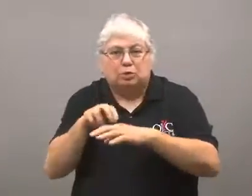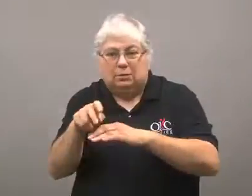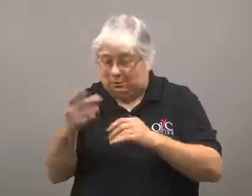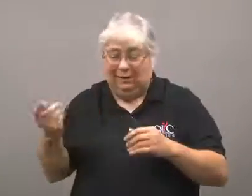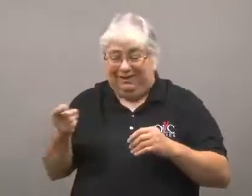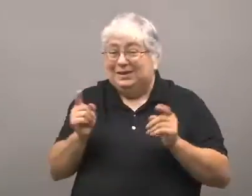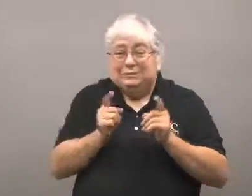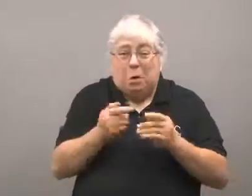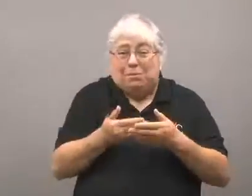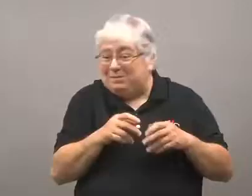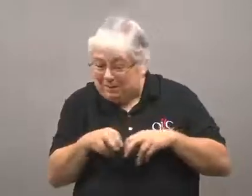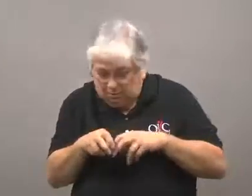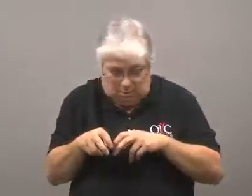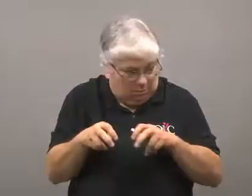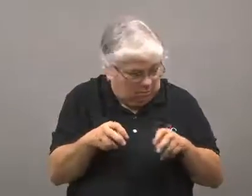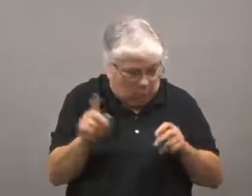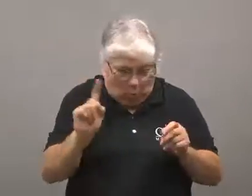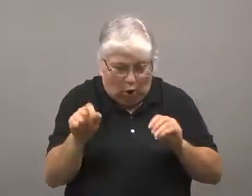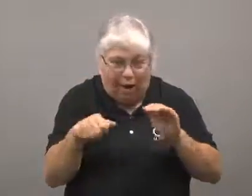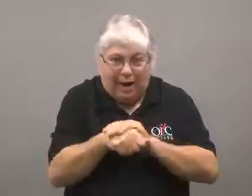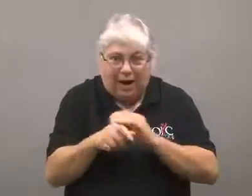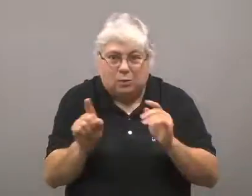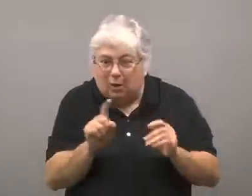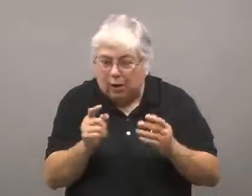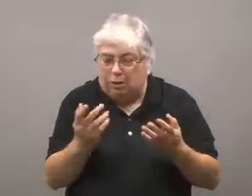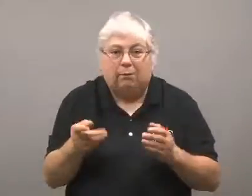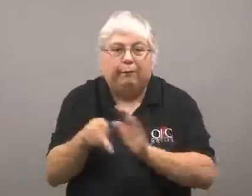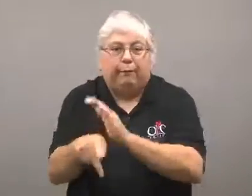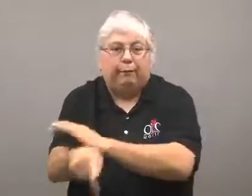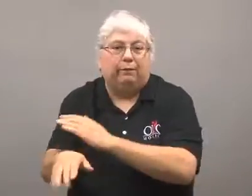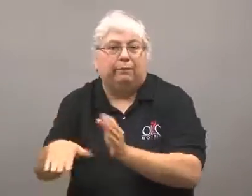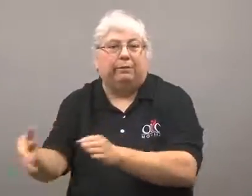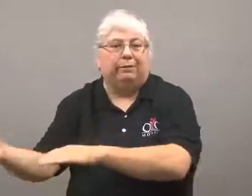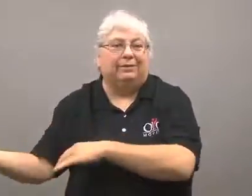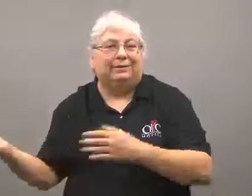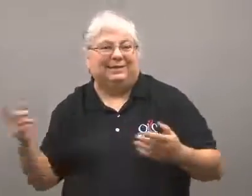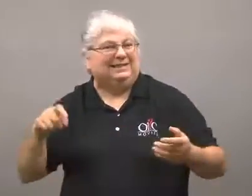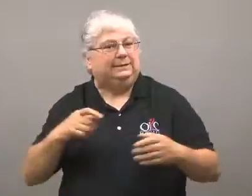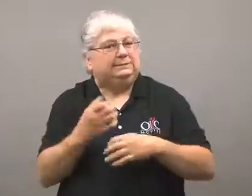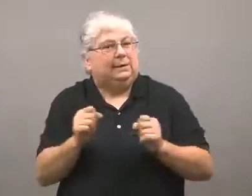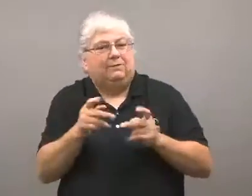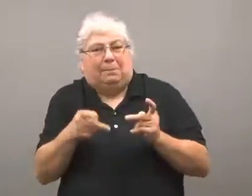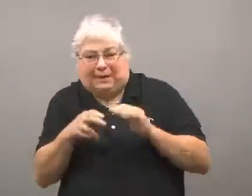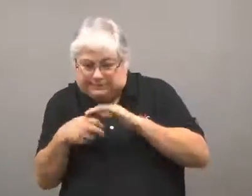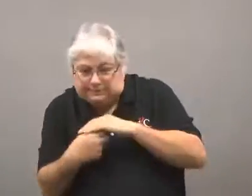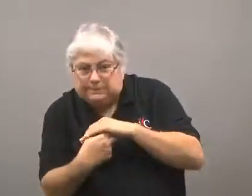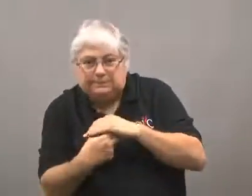Baby salamanders then have no place to hide.